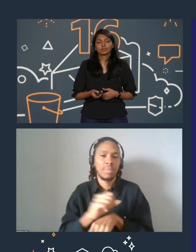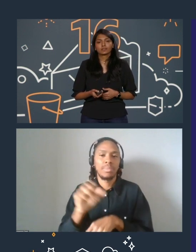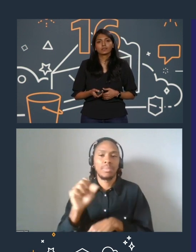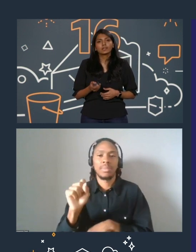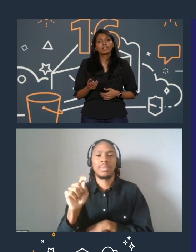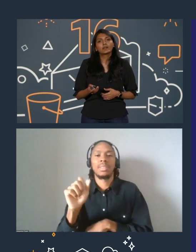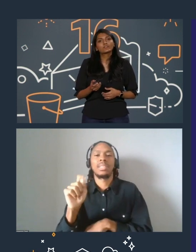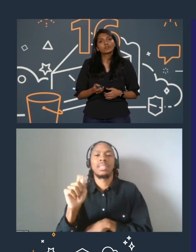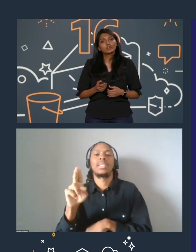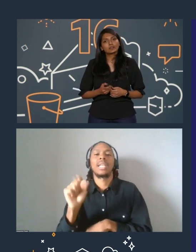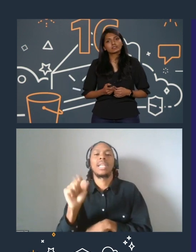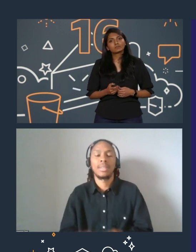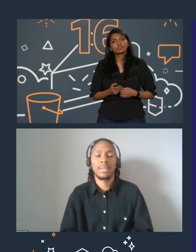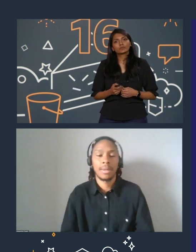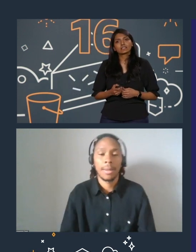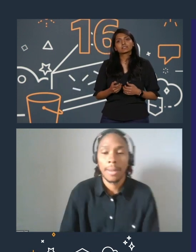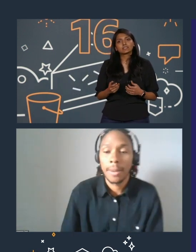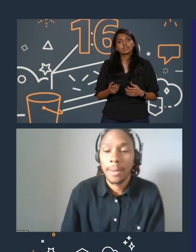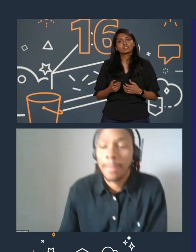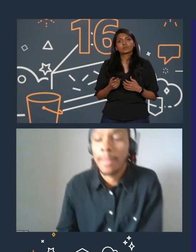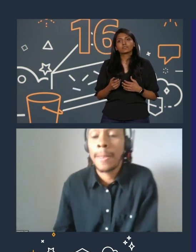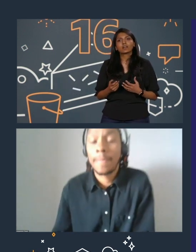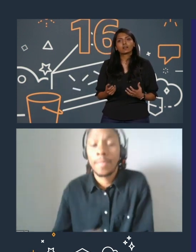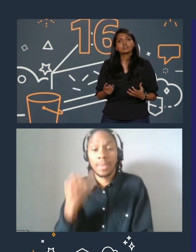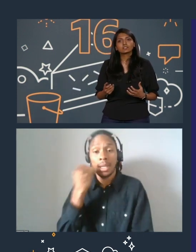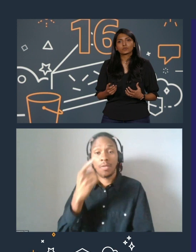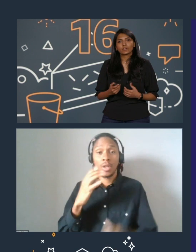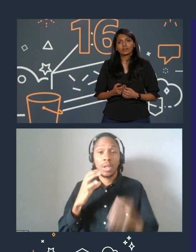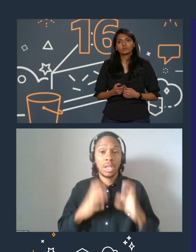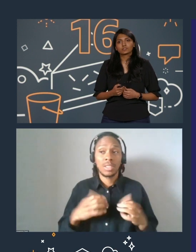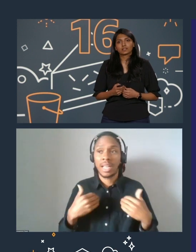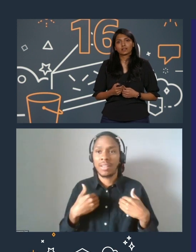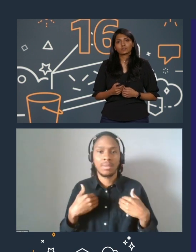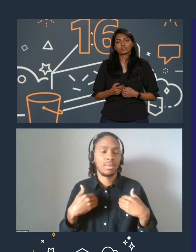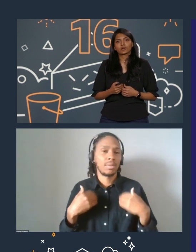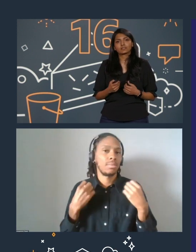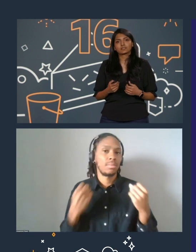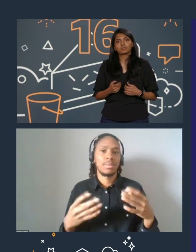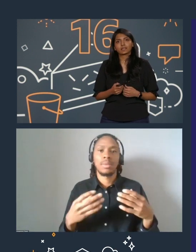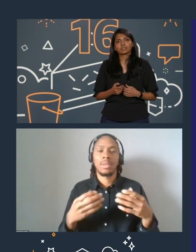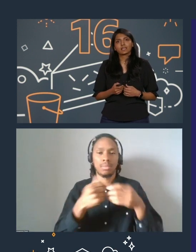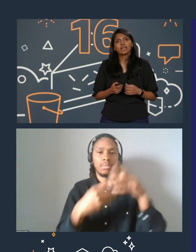Now, if you are a customer who has tens or even hundreds of AWS accounts or S3 buckets,